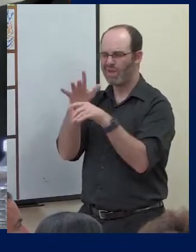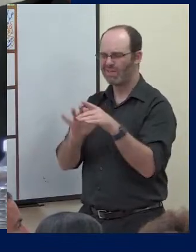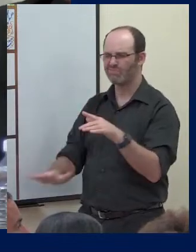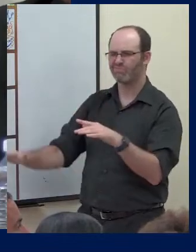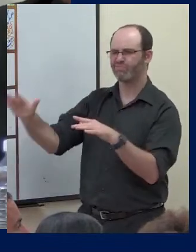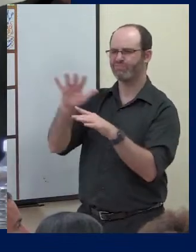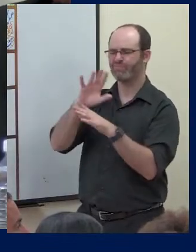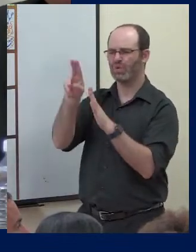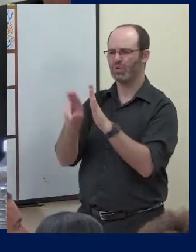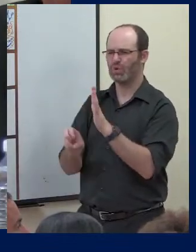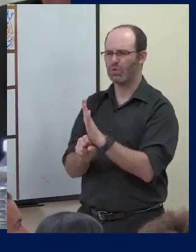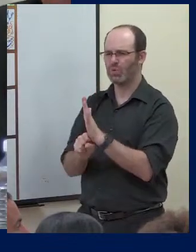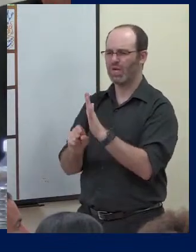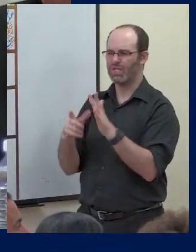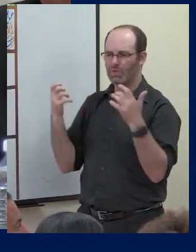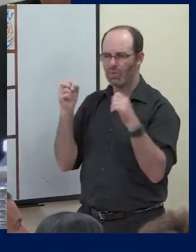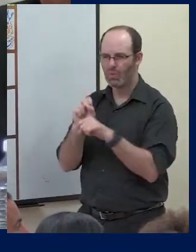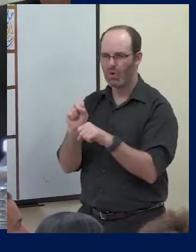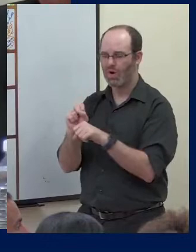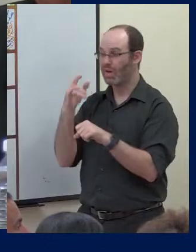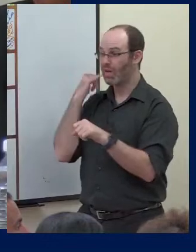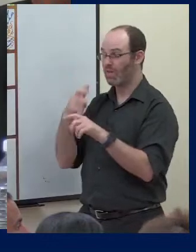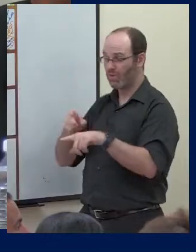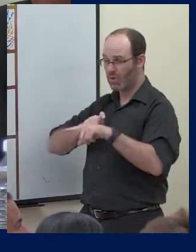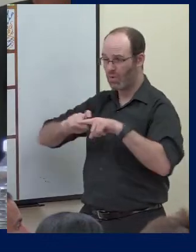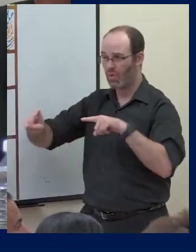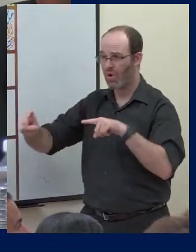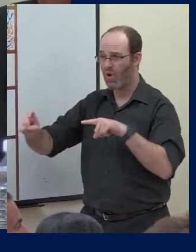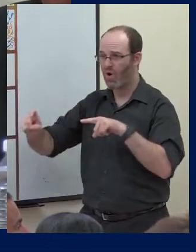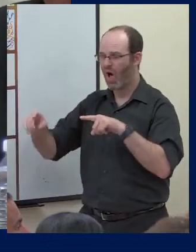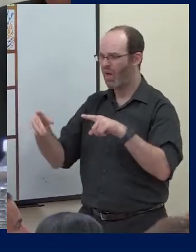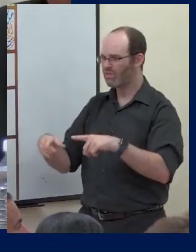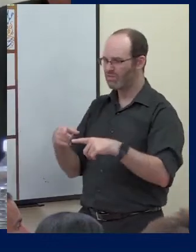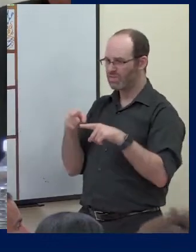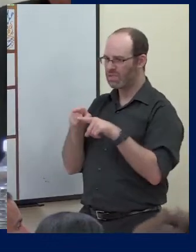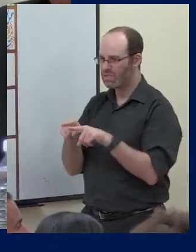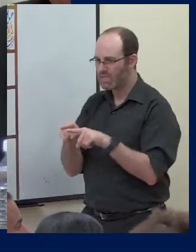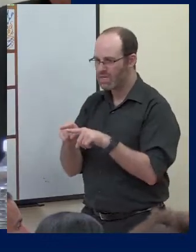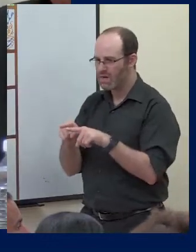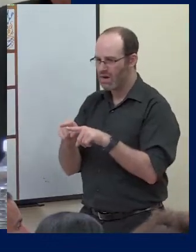or if you call me if you got to that fork in the road and you are saying I'm about to